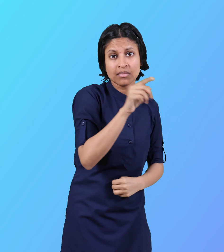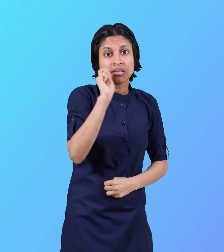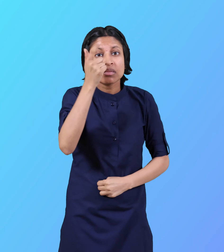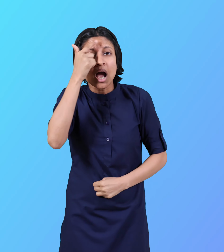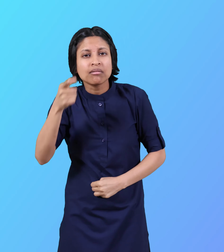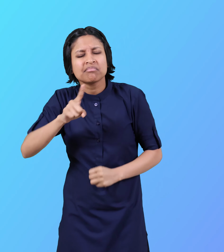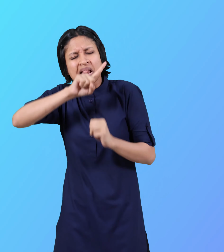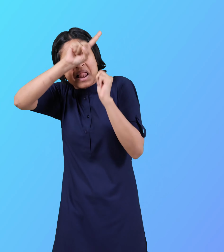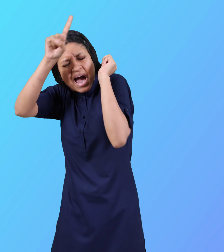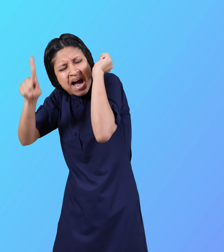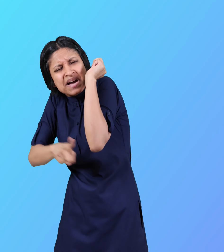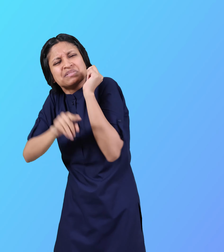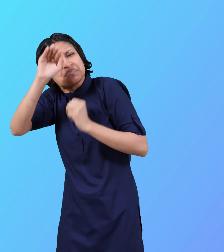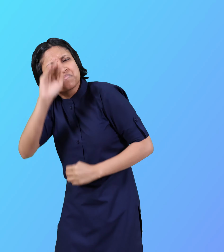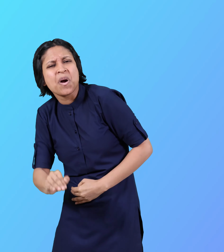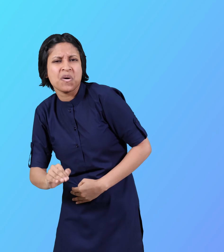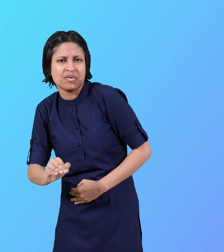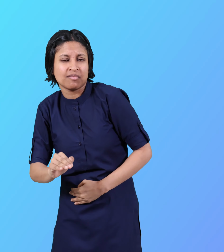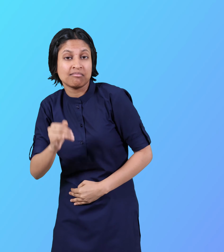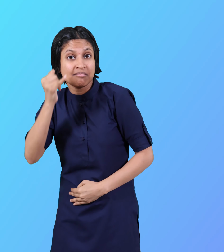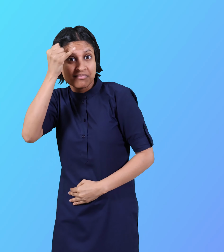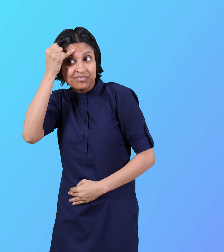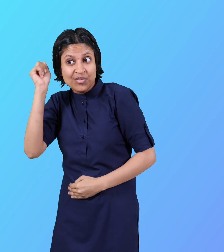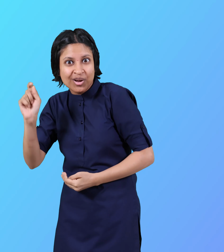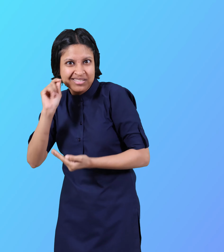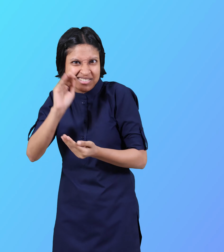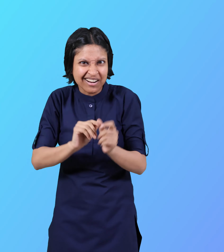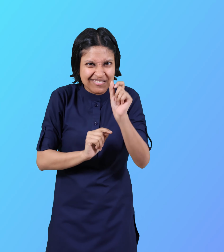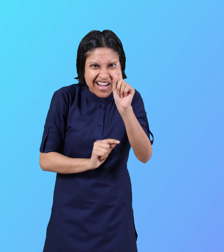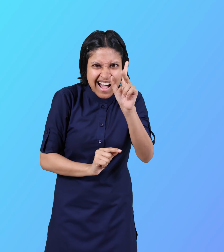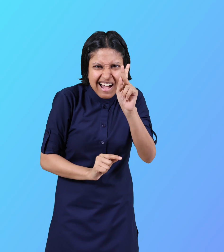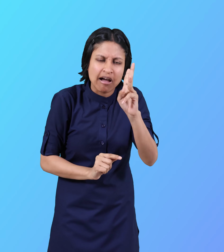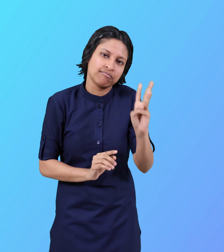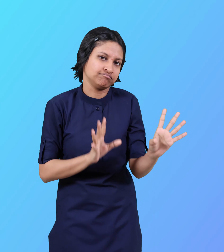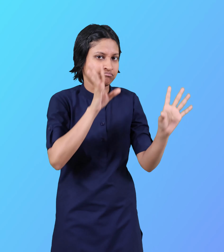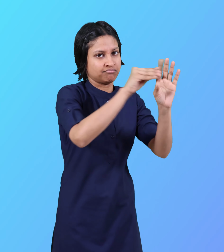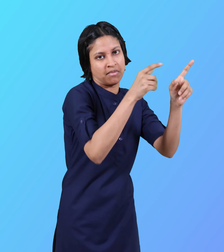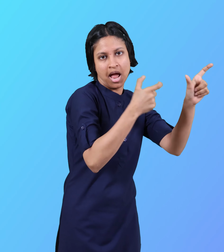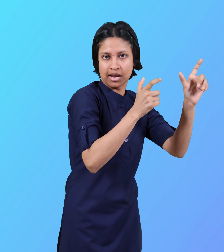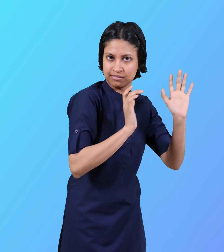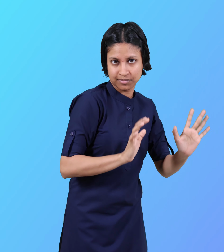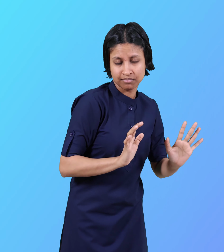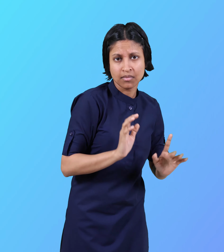David was the youngest son. The three oldest sons were in Saul’s army,